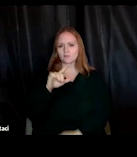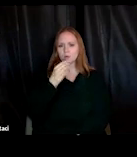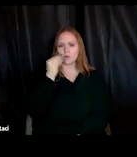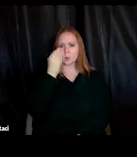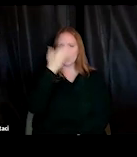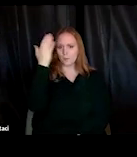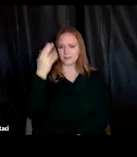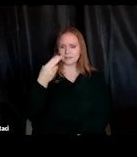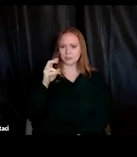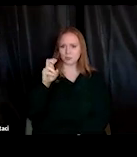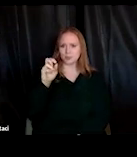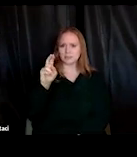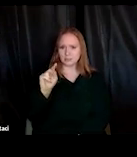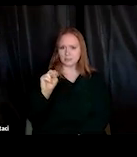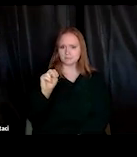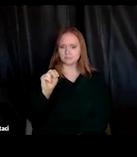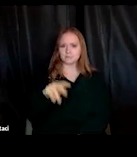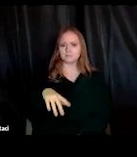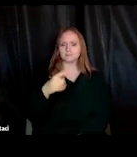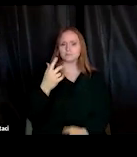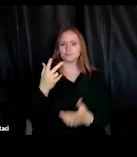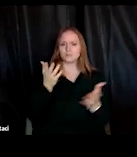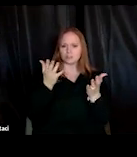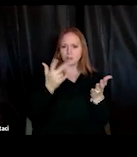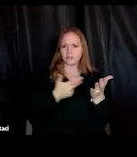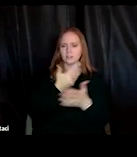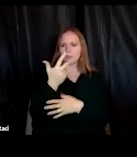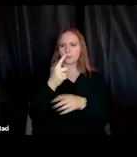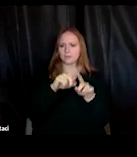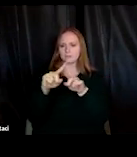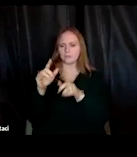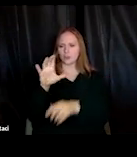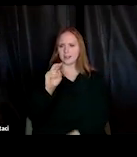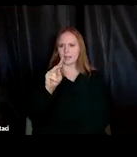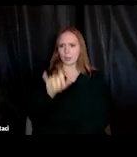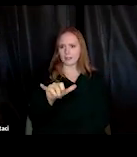We service three counties. Harris, Fort Bend, and Montgomery. And so today, I'm gonna talk to you